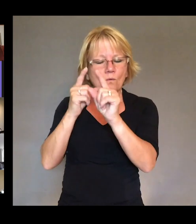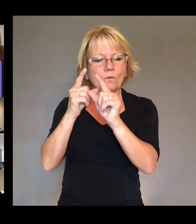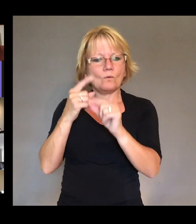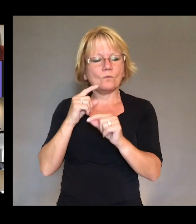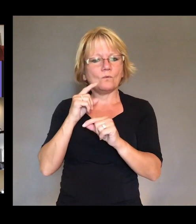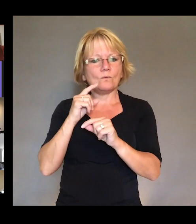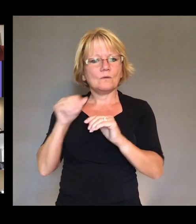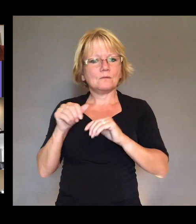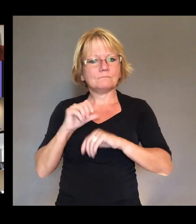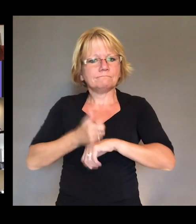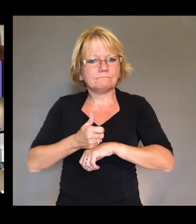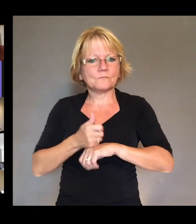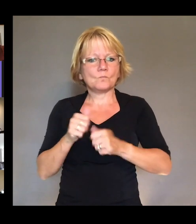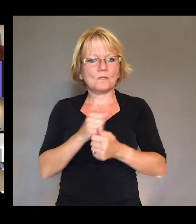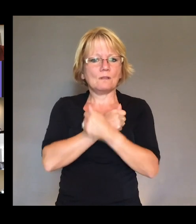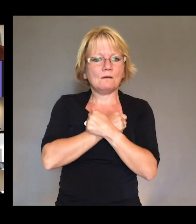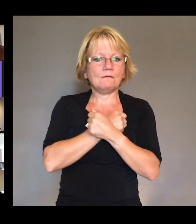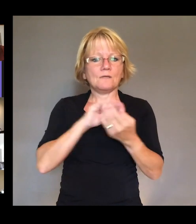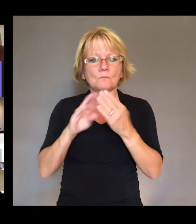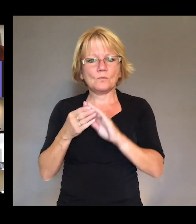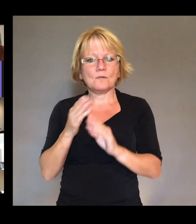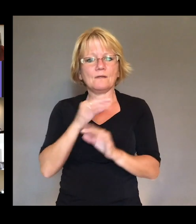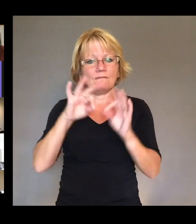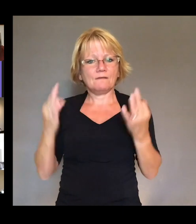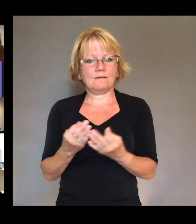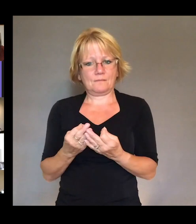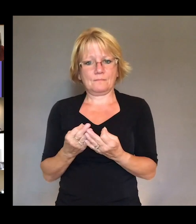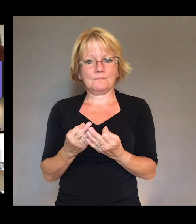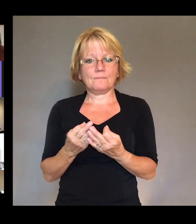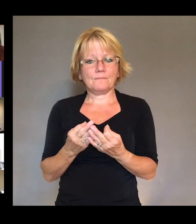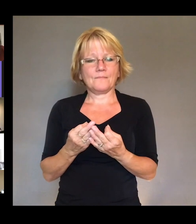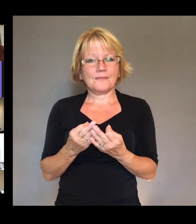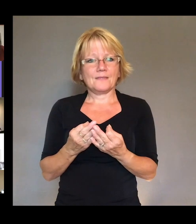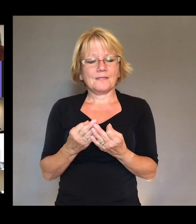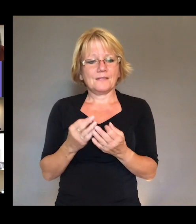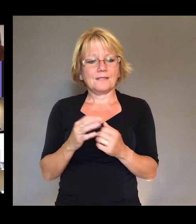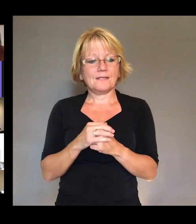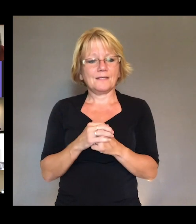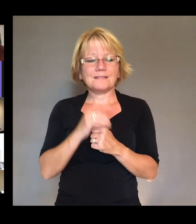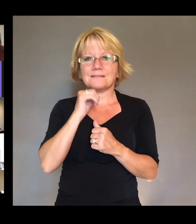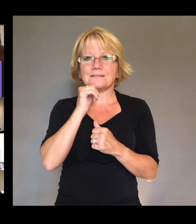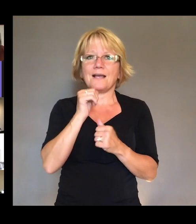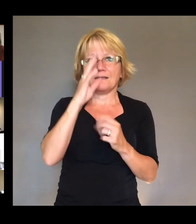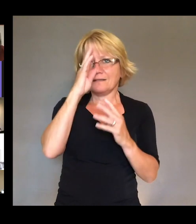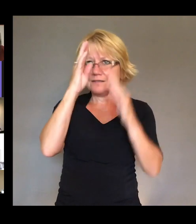that is rooted in love and community and family. I think that is, it's not innovative,